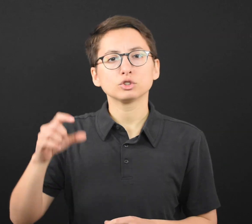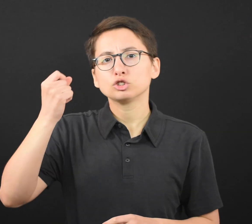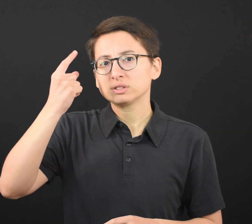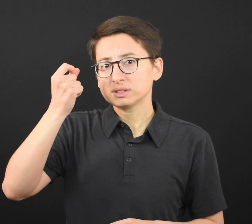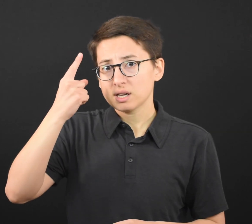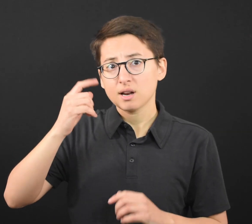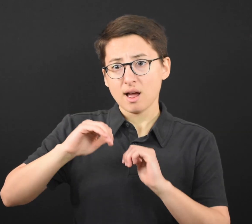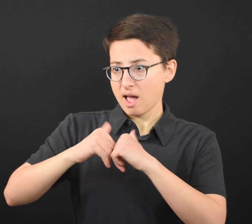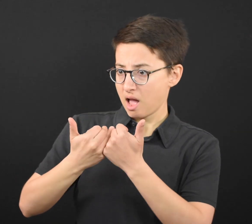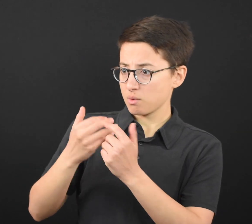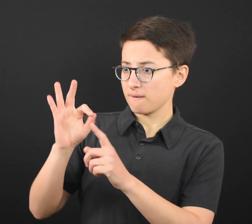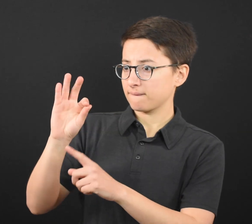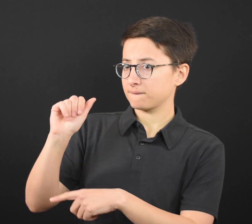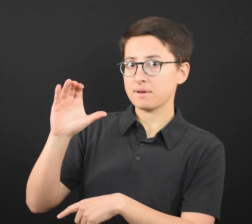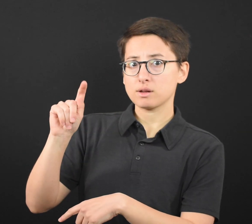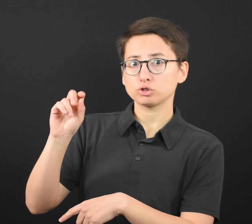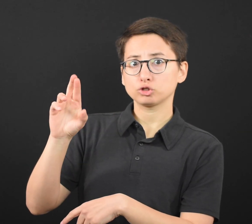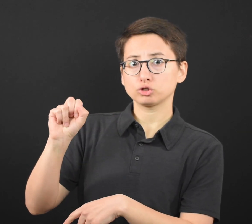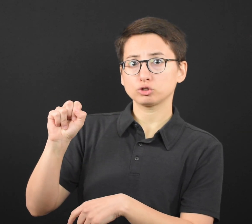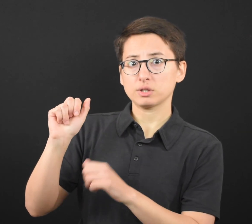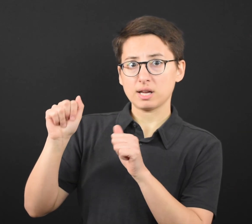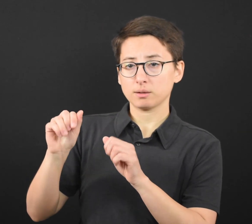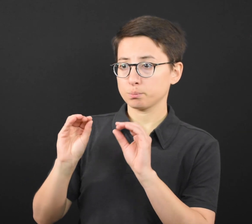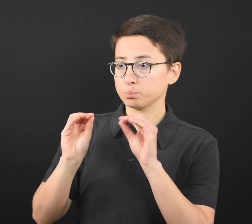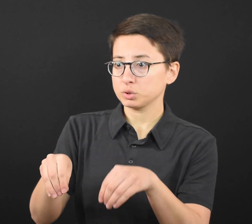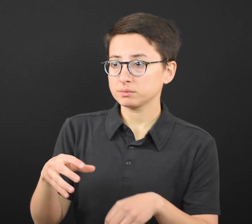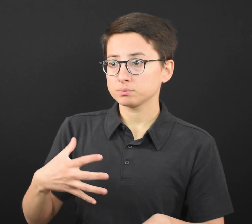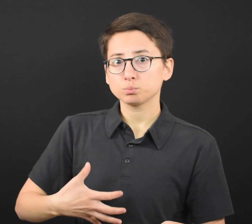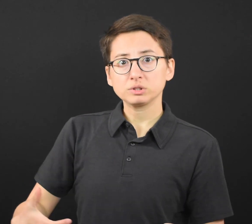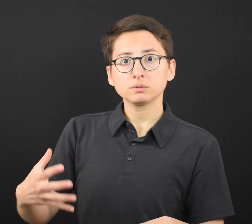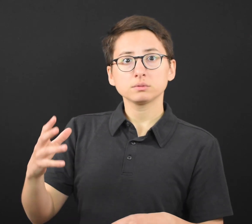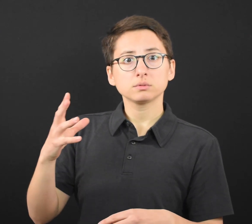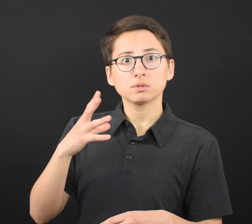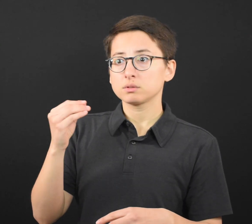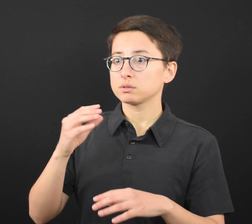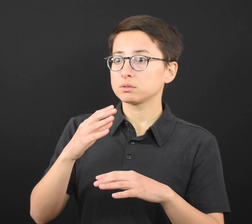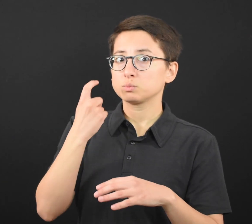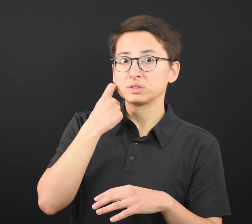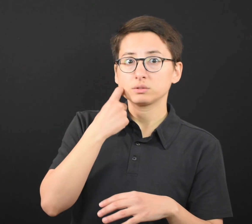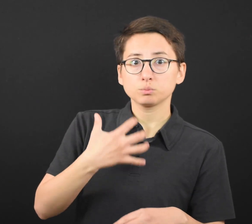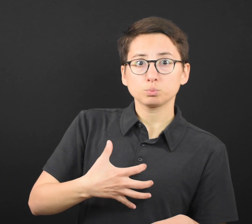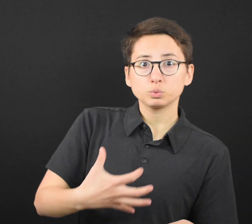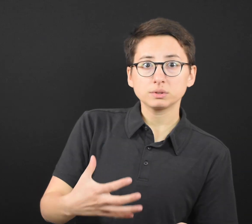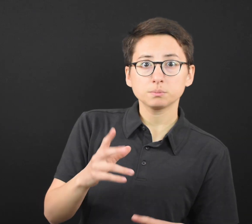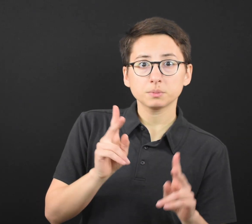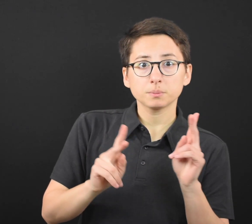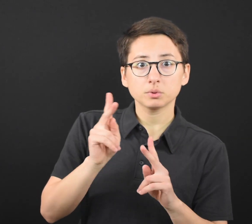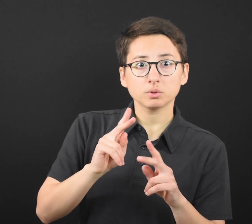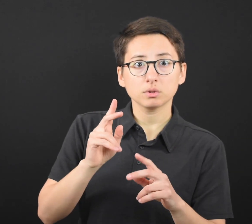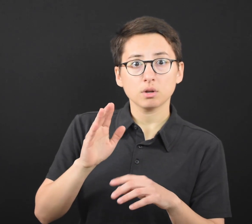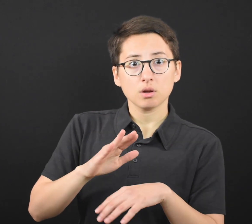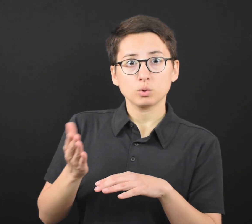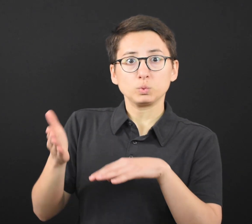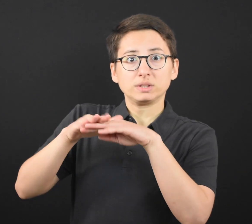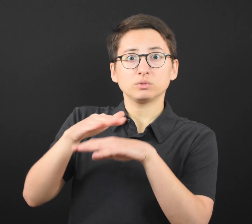Understanding additional factors that can put pregnant and recently pregnant people at an increased risk can help them make decisions